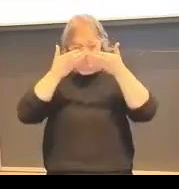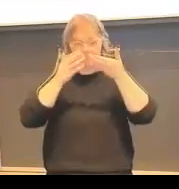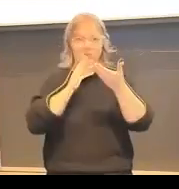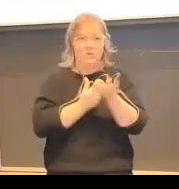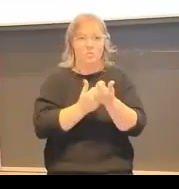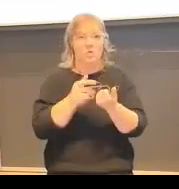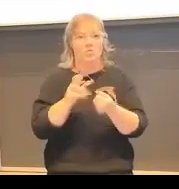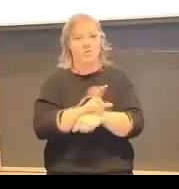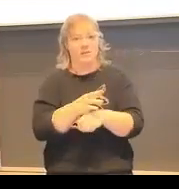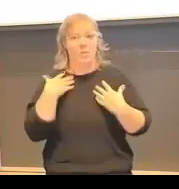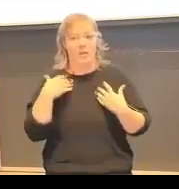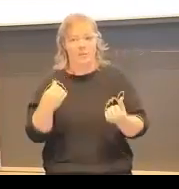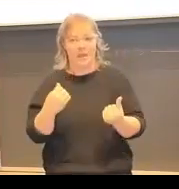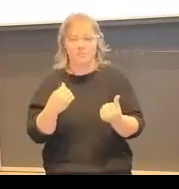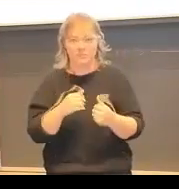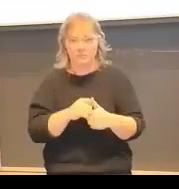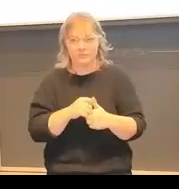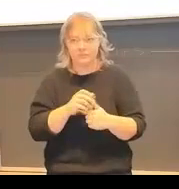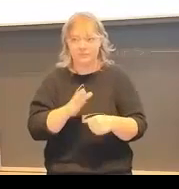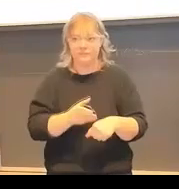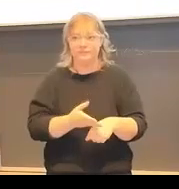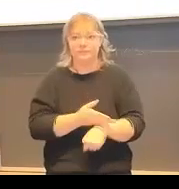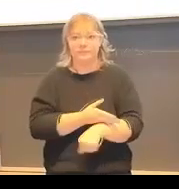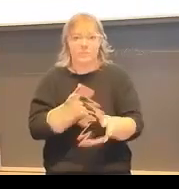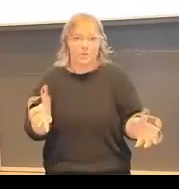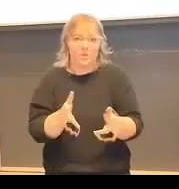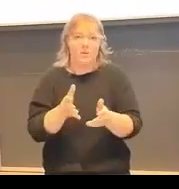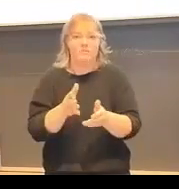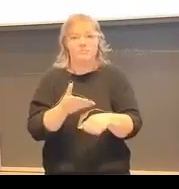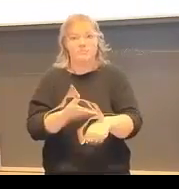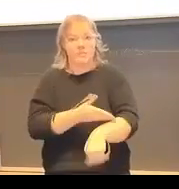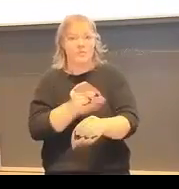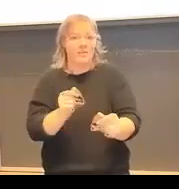are un service promoting improved and immediate access to resources that promote healthy coping